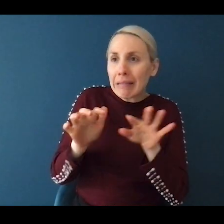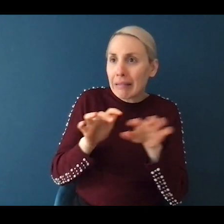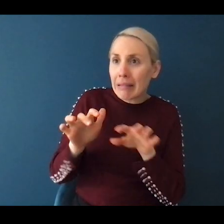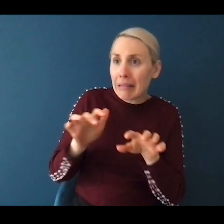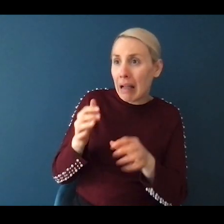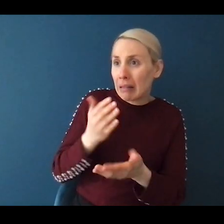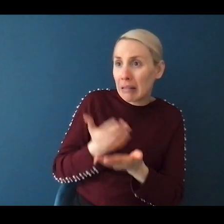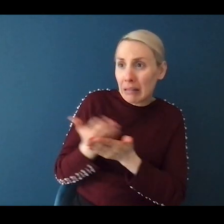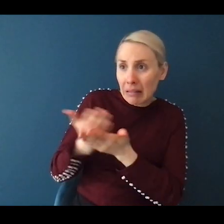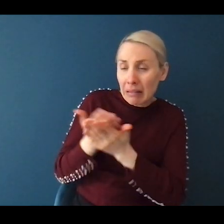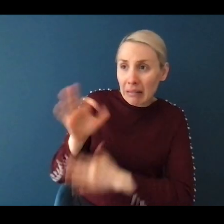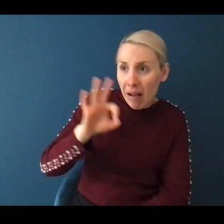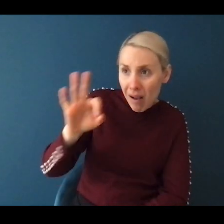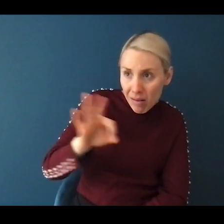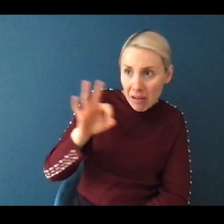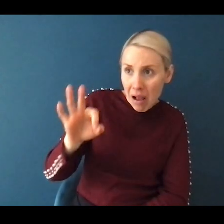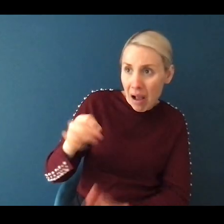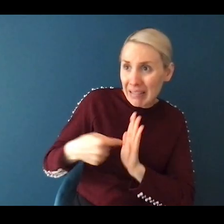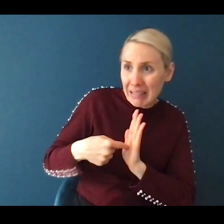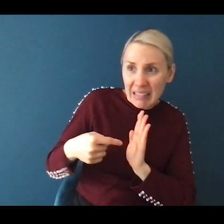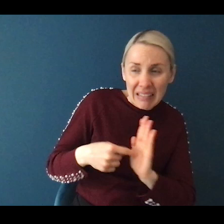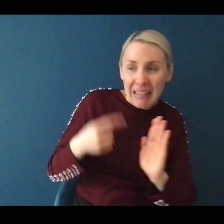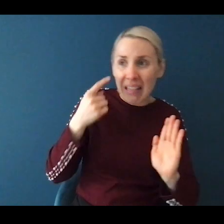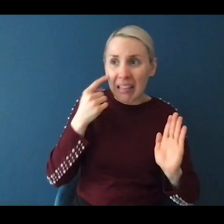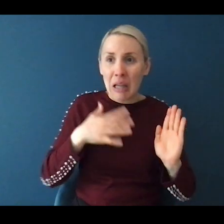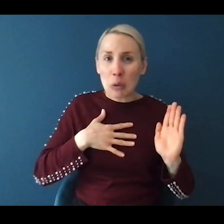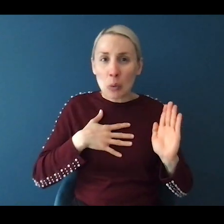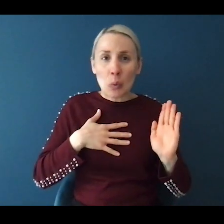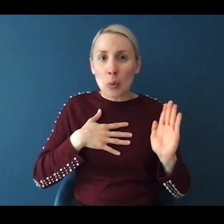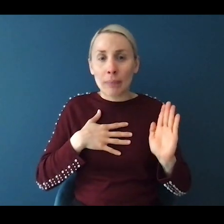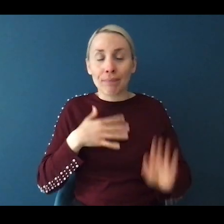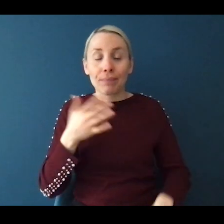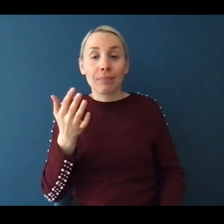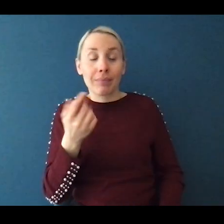and she was like amazing you've done a great job with the images but the design of the